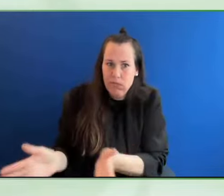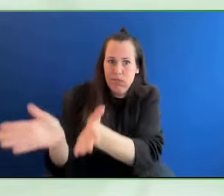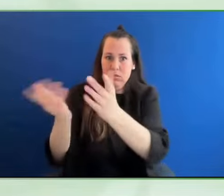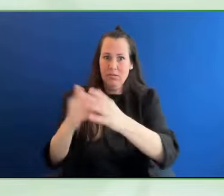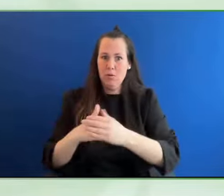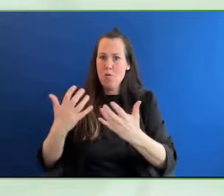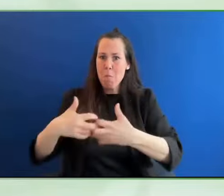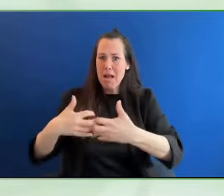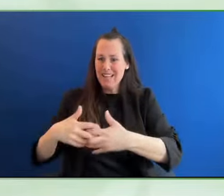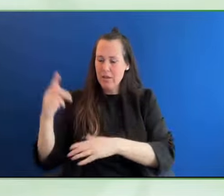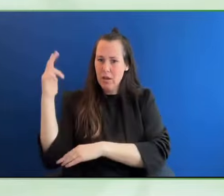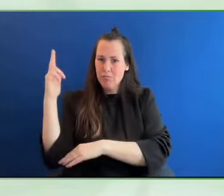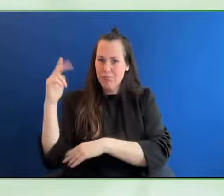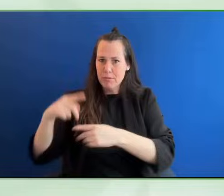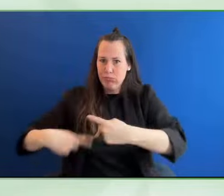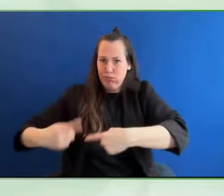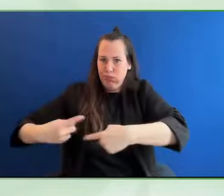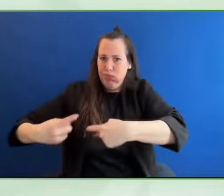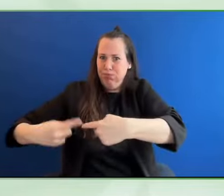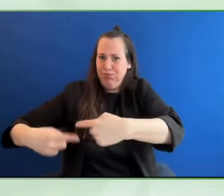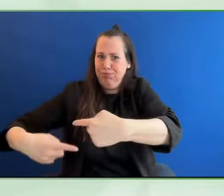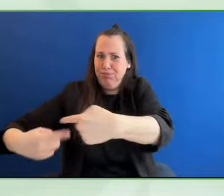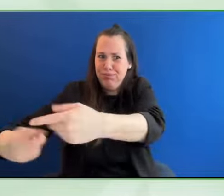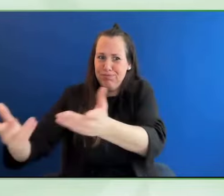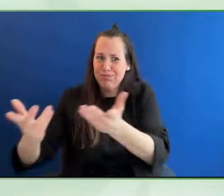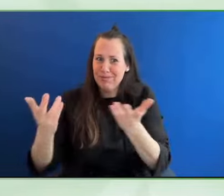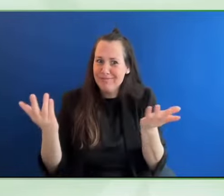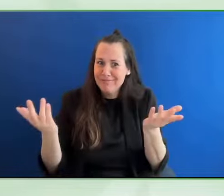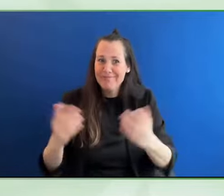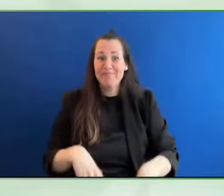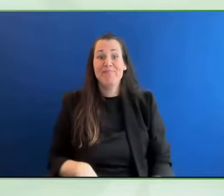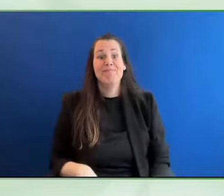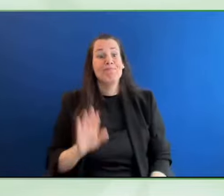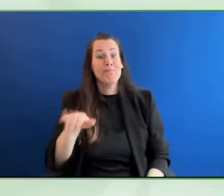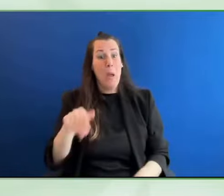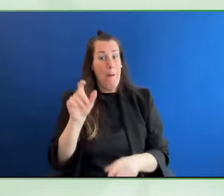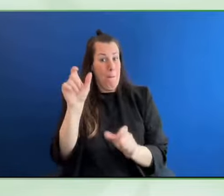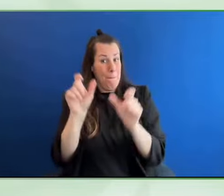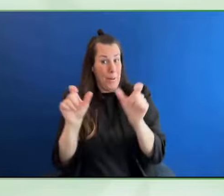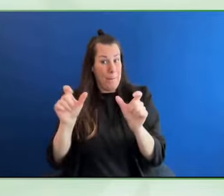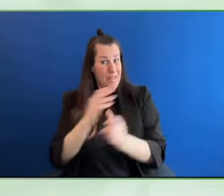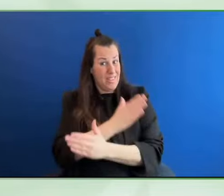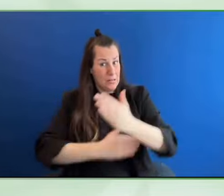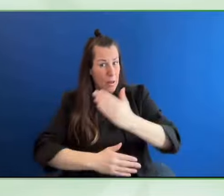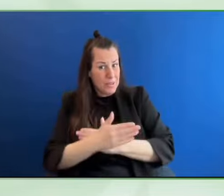Whether or not they are comfortable disclosing or sharing it with you, doesn't change the